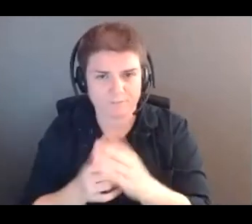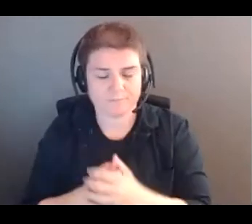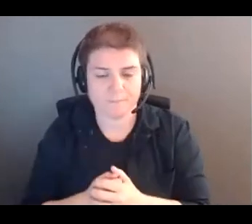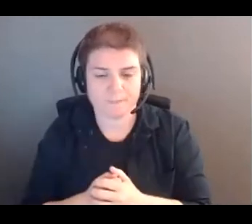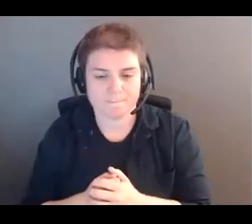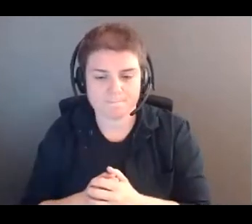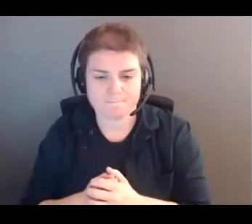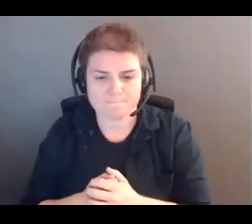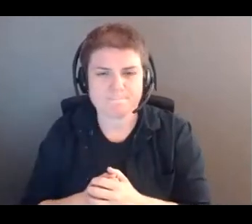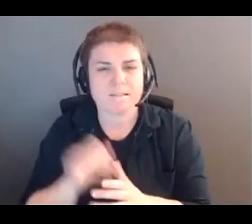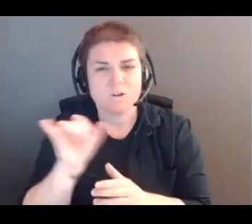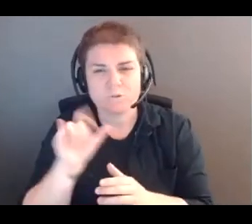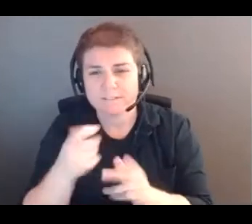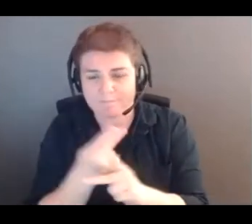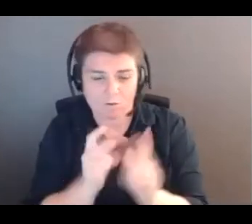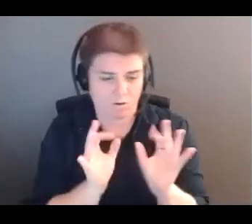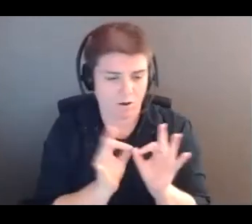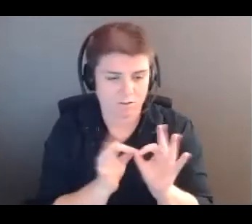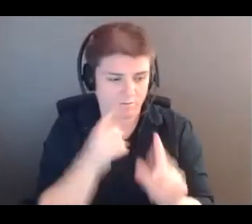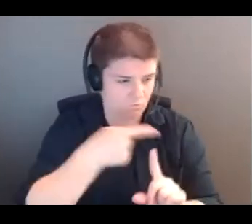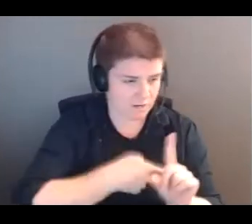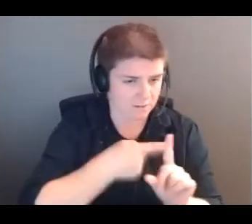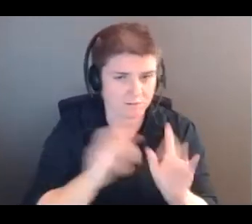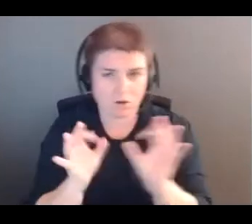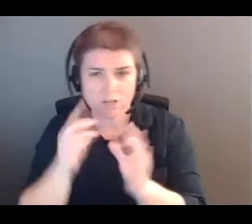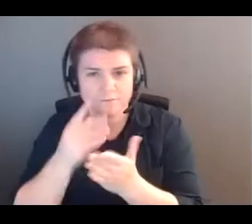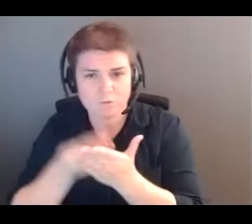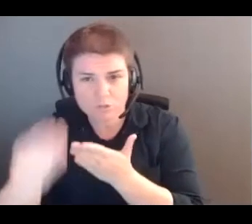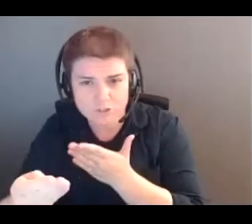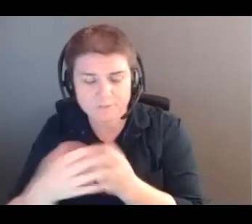the cost difference is between renting and purchasing, the current availability for rentals,